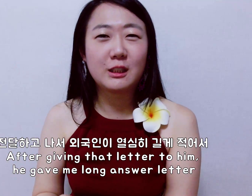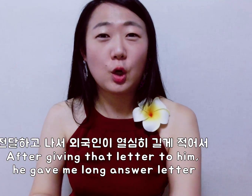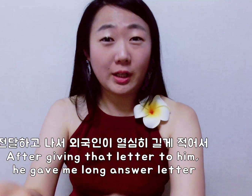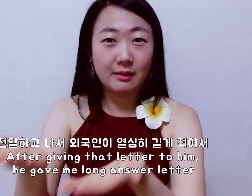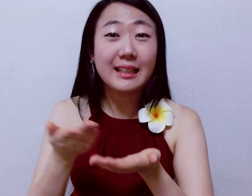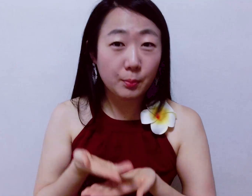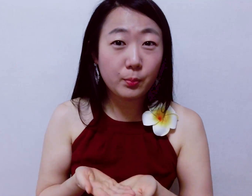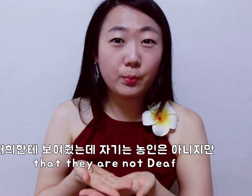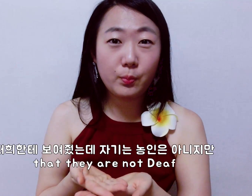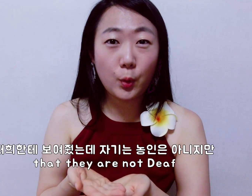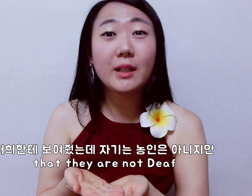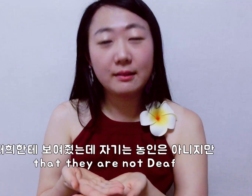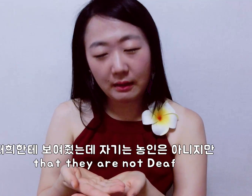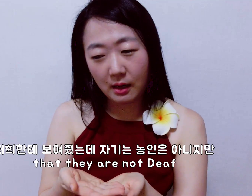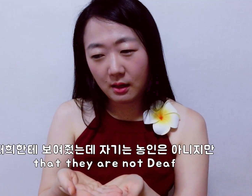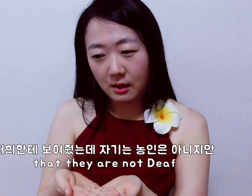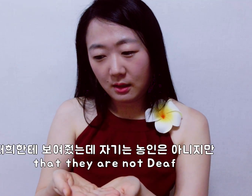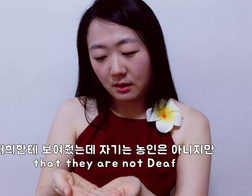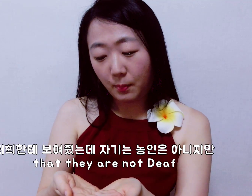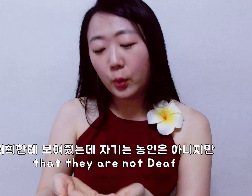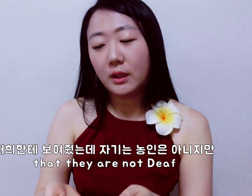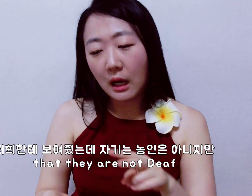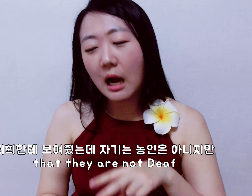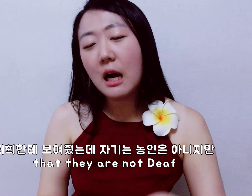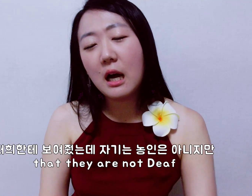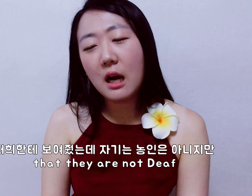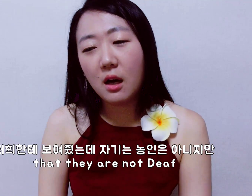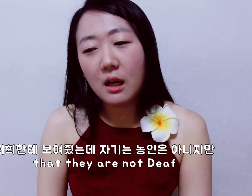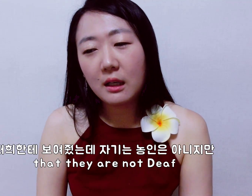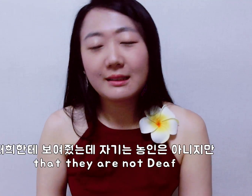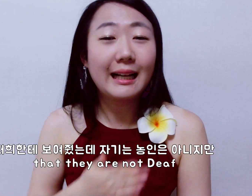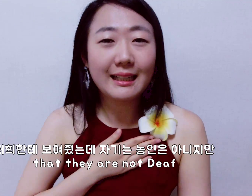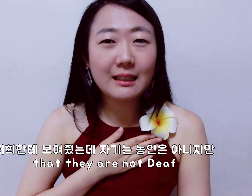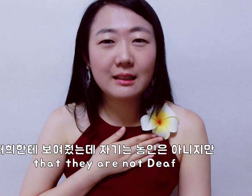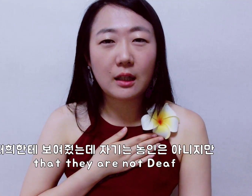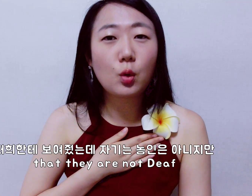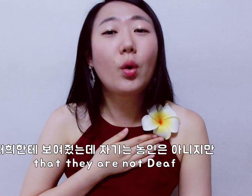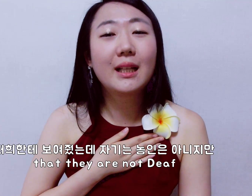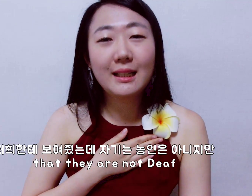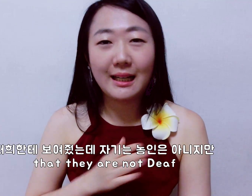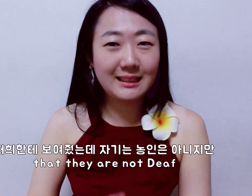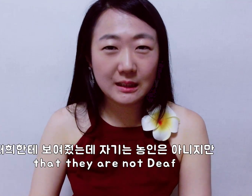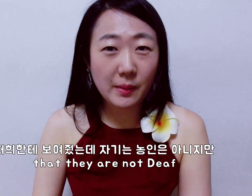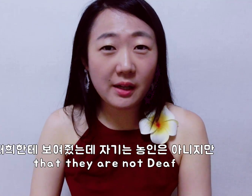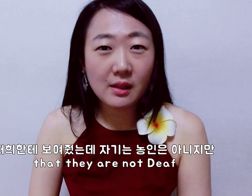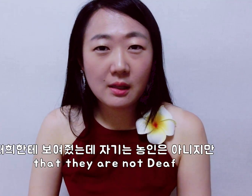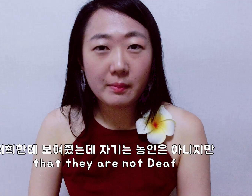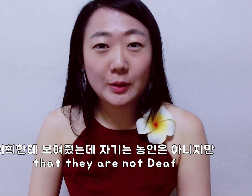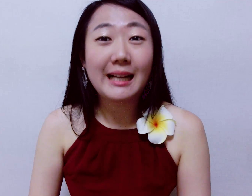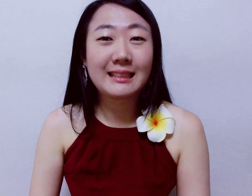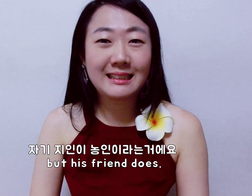이제 저희가 줄을 다 섰고 심사 하시는 분들 계시잖아요finally we stood in a line and there are staff who check .